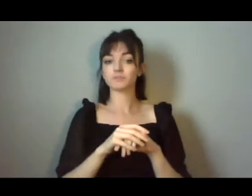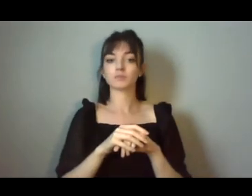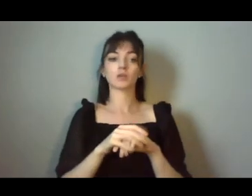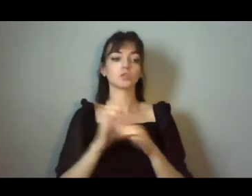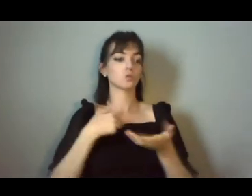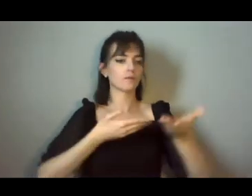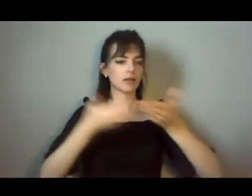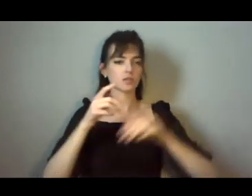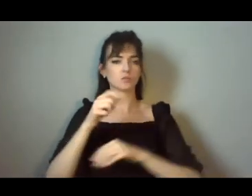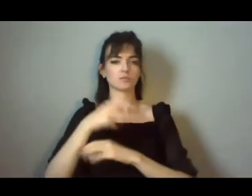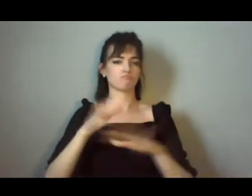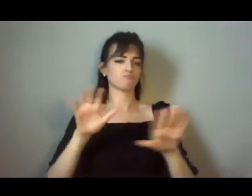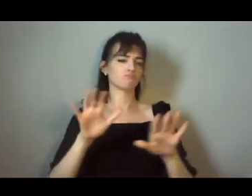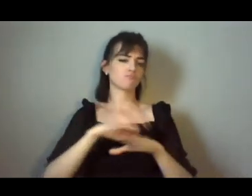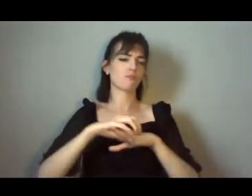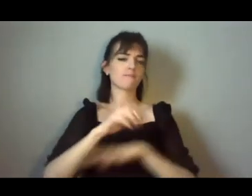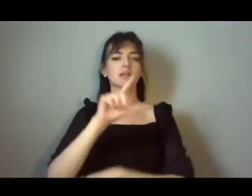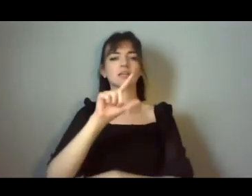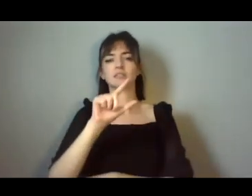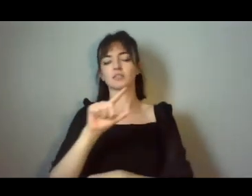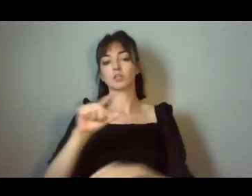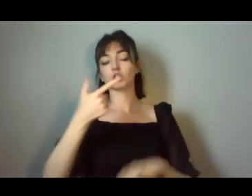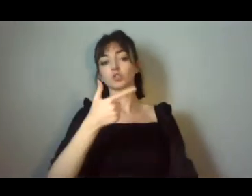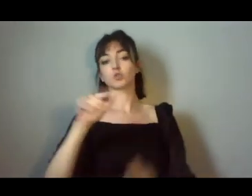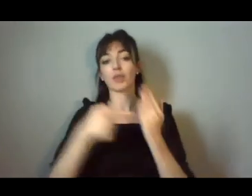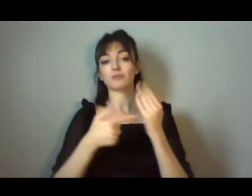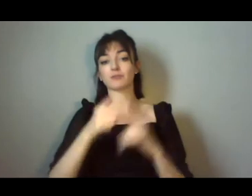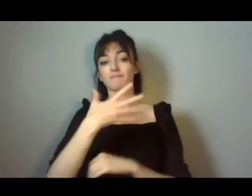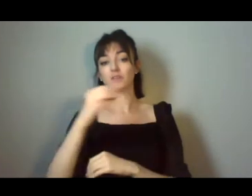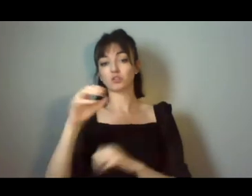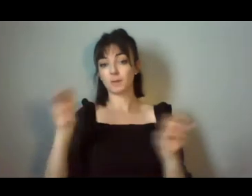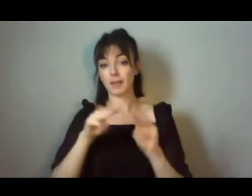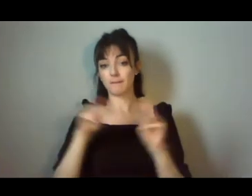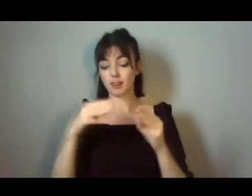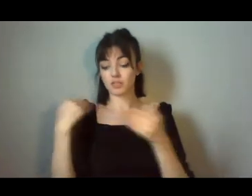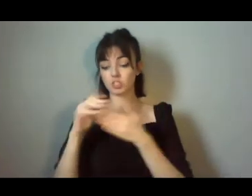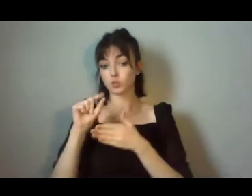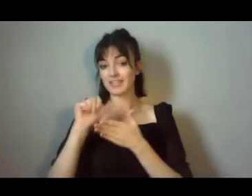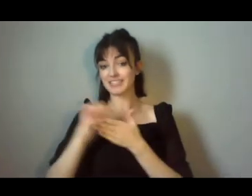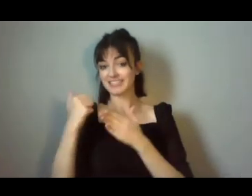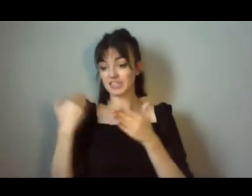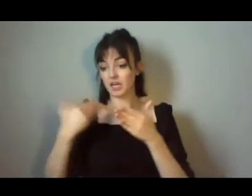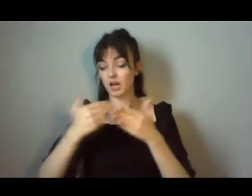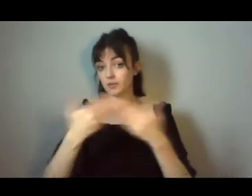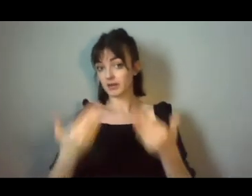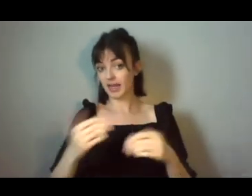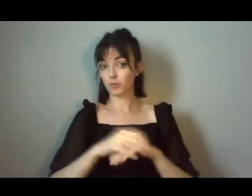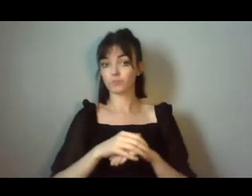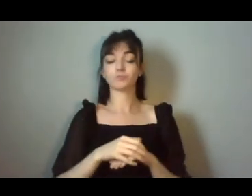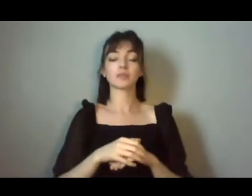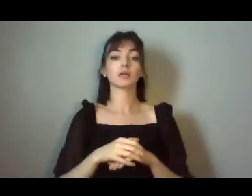about 25,000 people in the time since 2016, and we do it with we do it across a number of sectors,